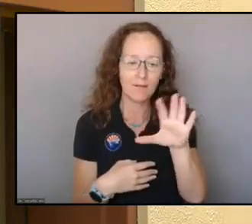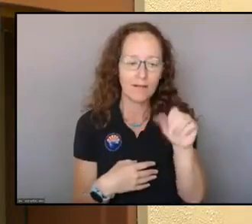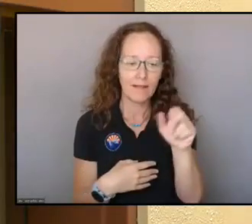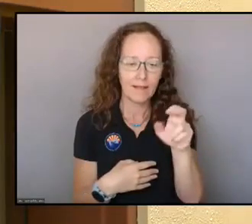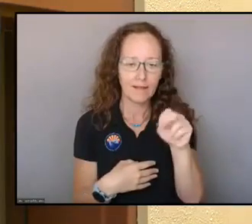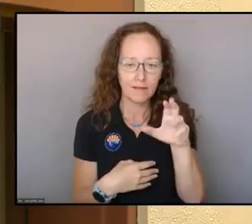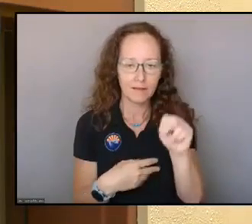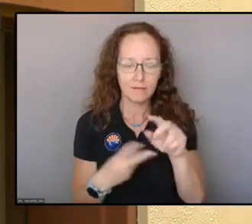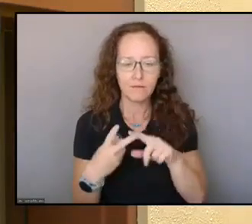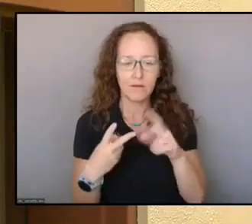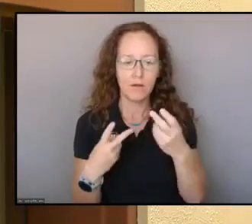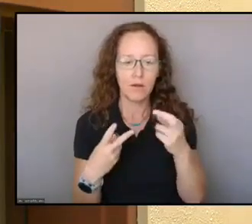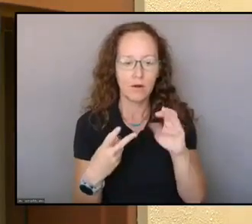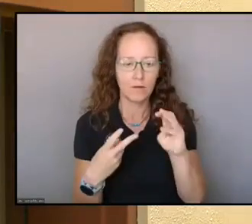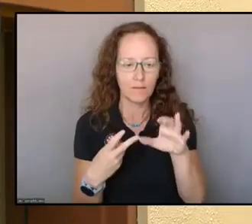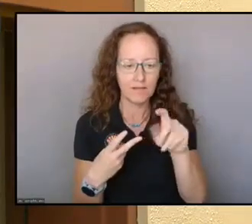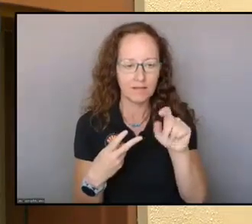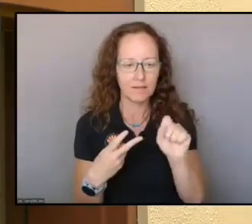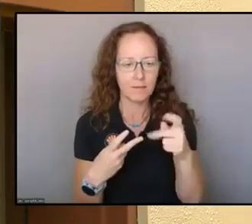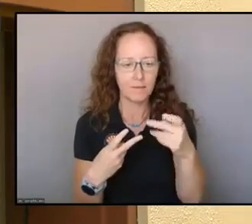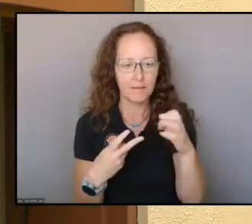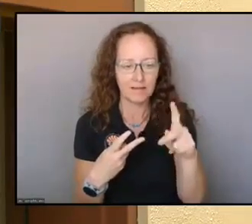HERMIT'S PEAK FIRE UPDATE FOR MAY 28.